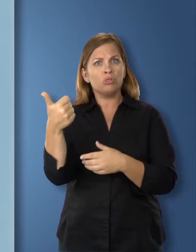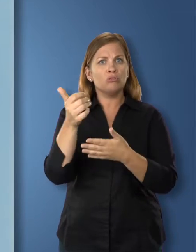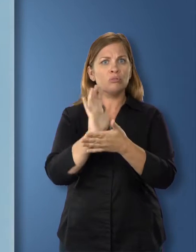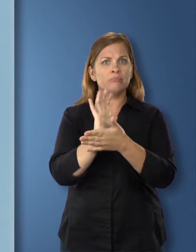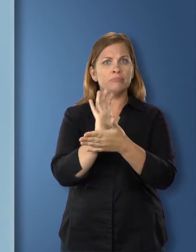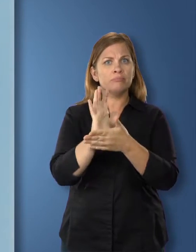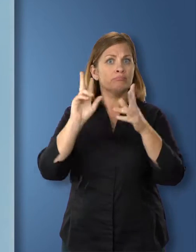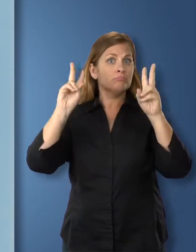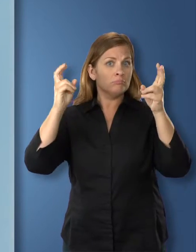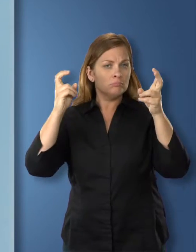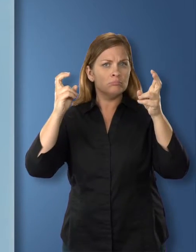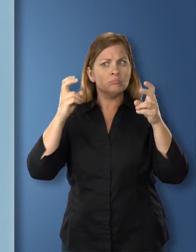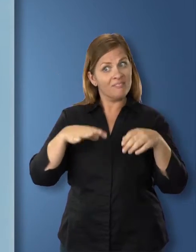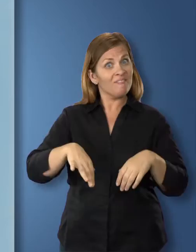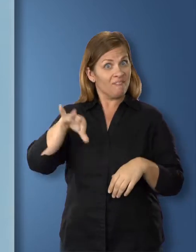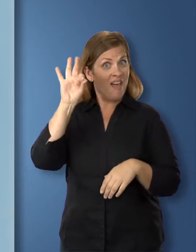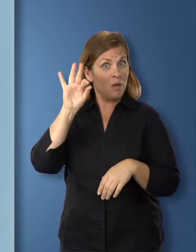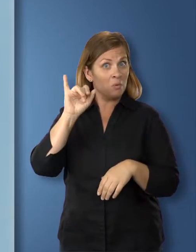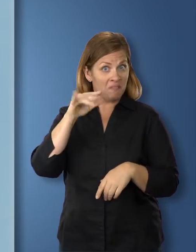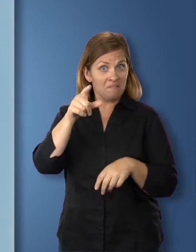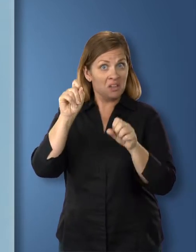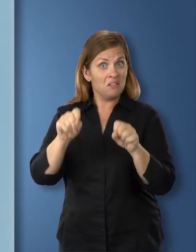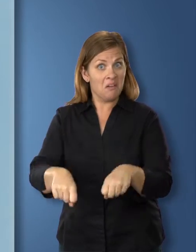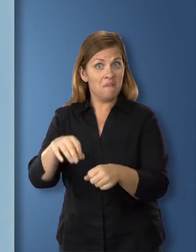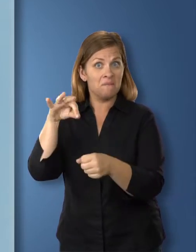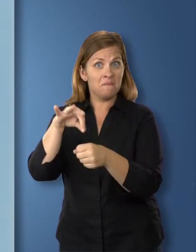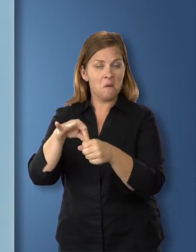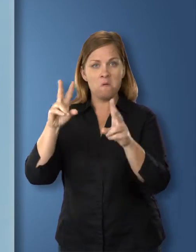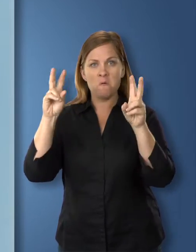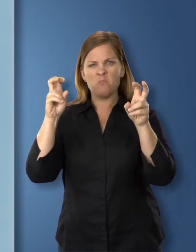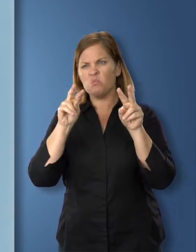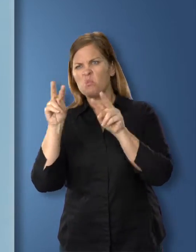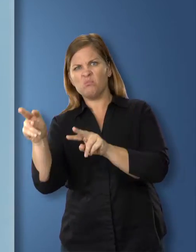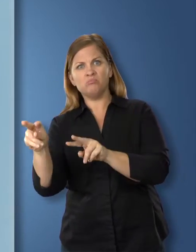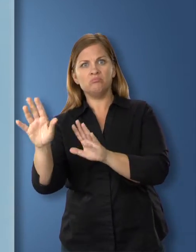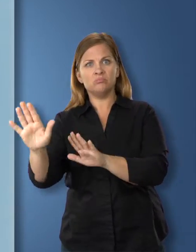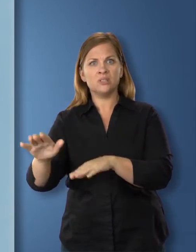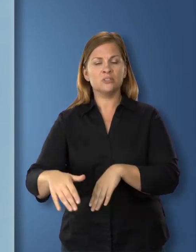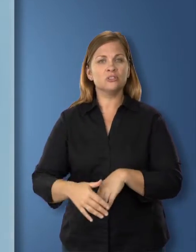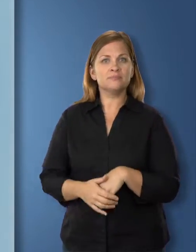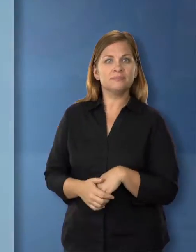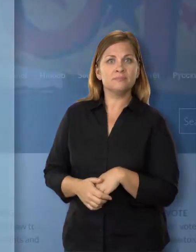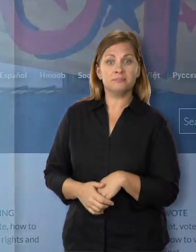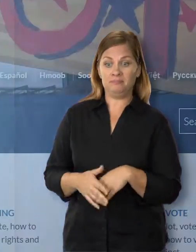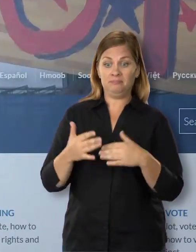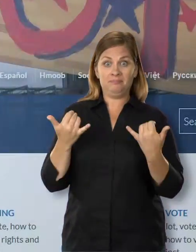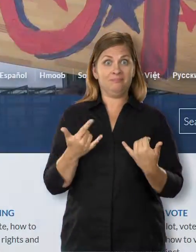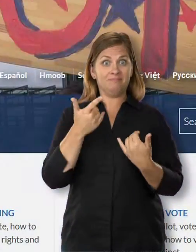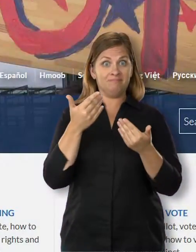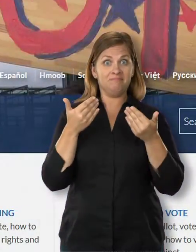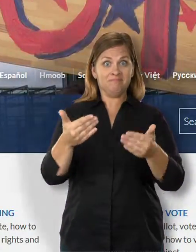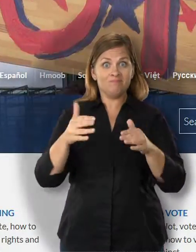watch the video called "Find Out if You can Vote."